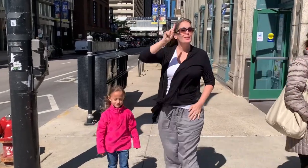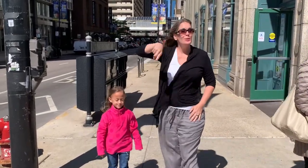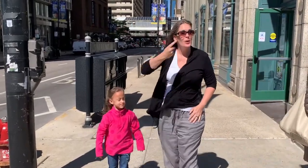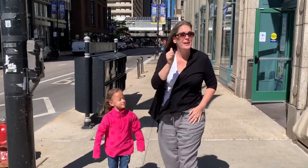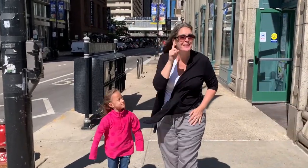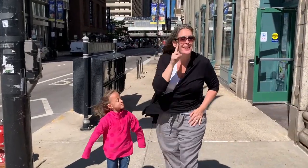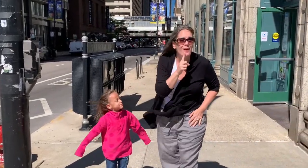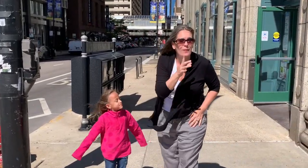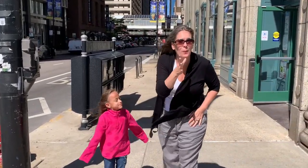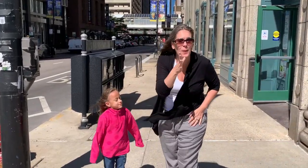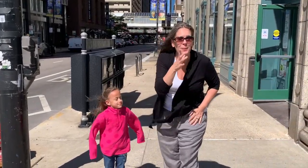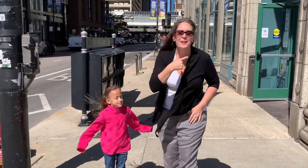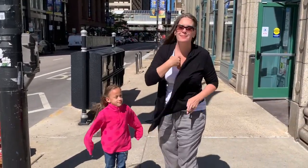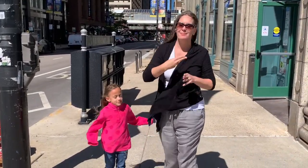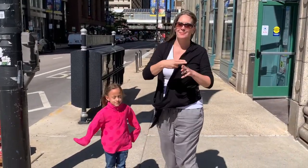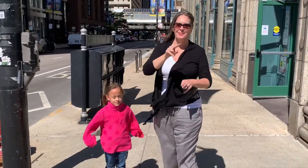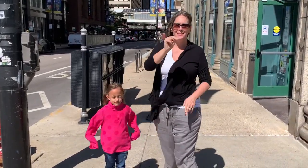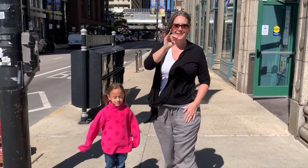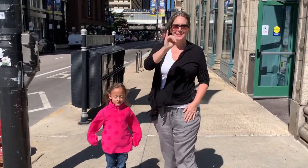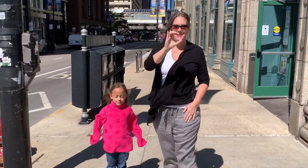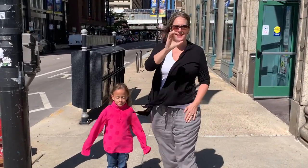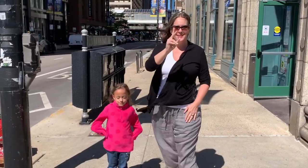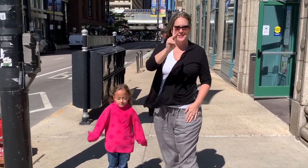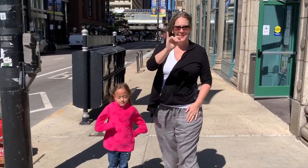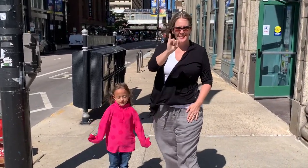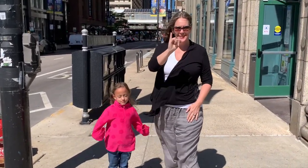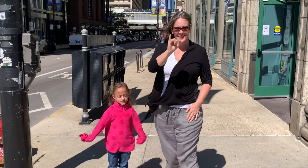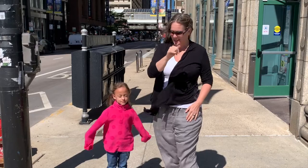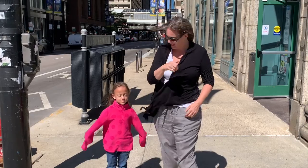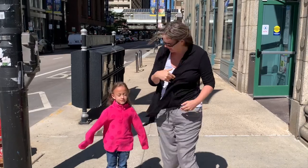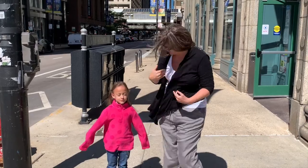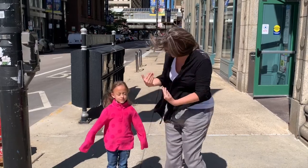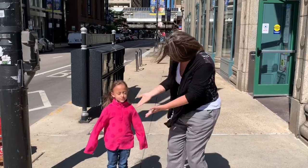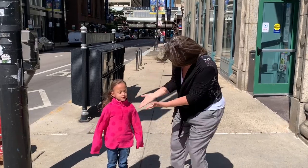I am a just a deaf mother and my name is Nicki